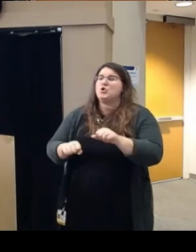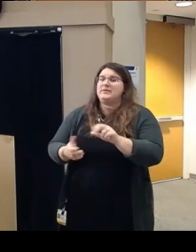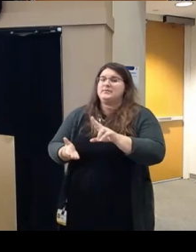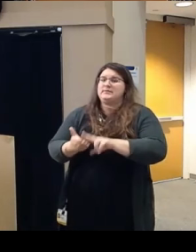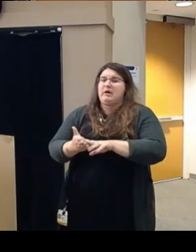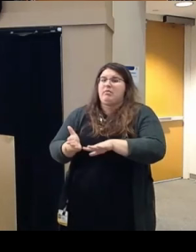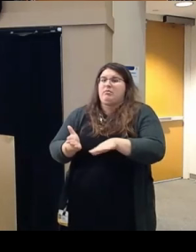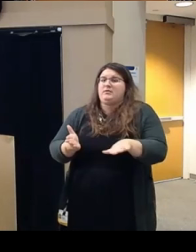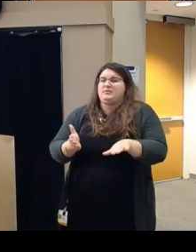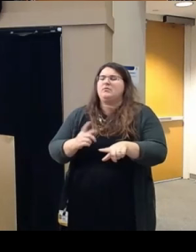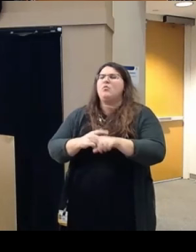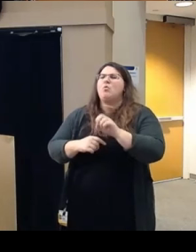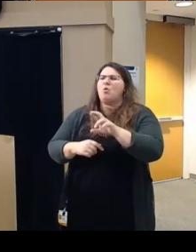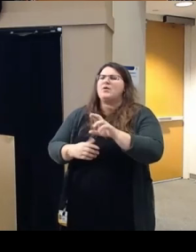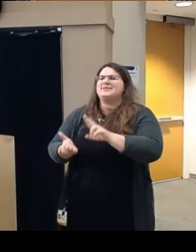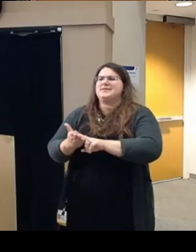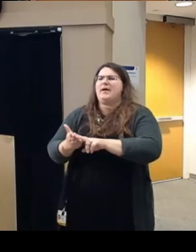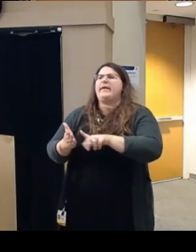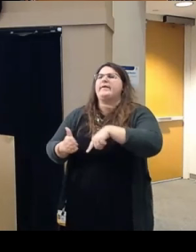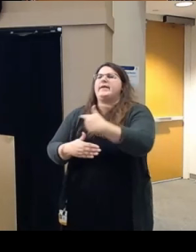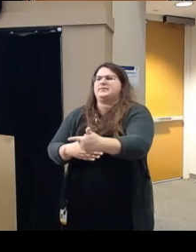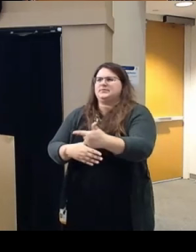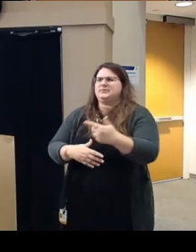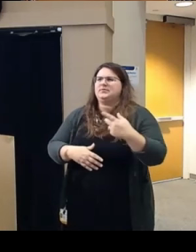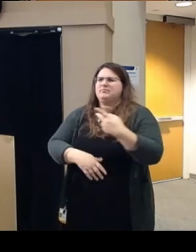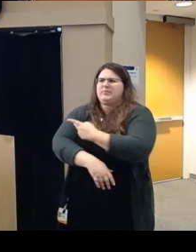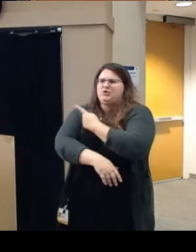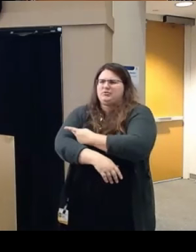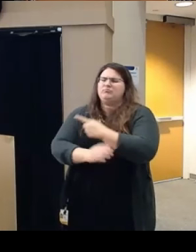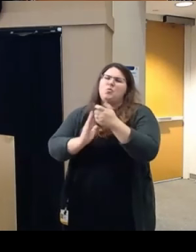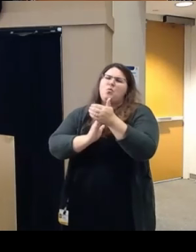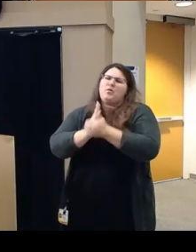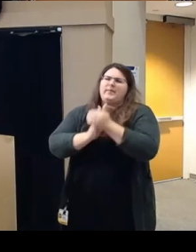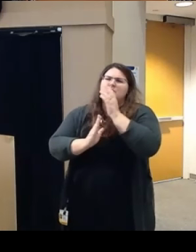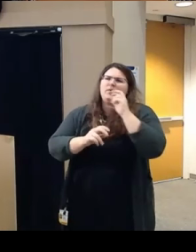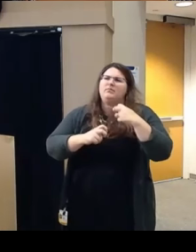these ones open but if I press sign and next it will take to the next patient in my list